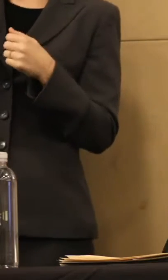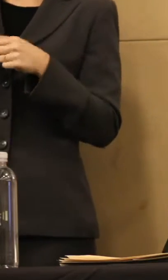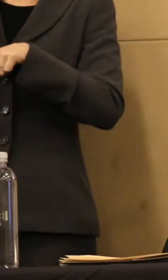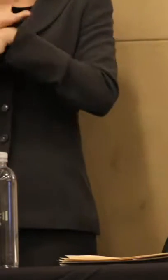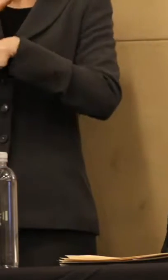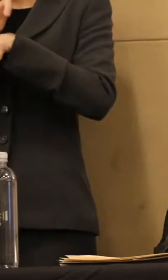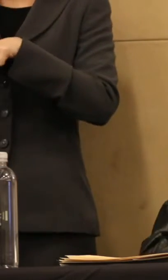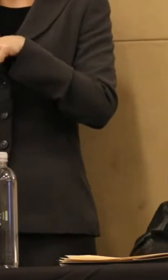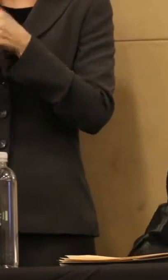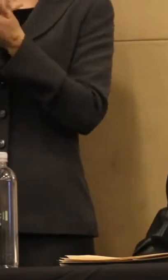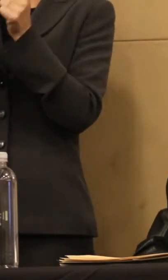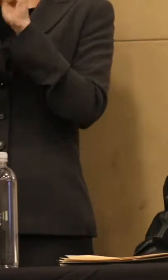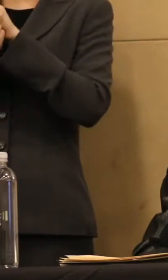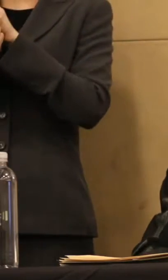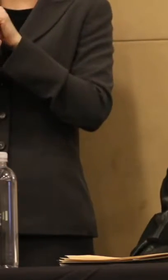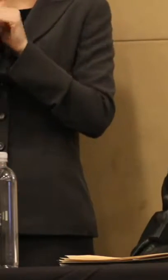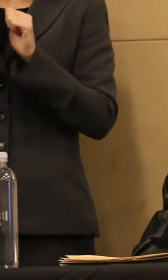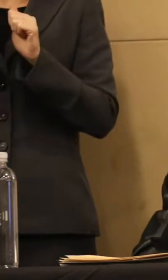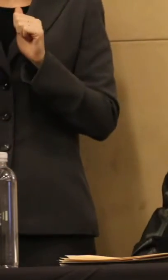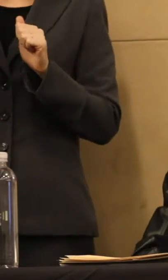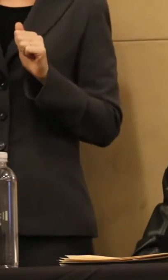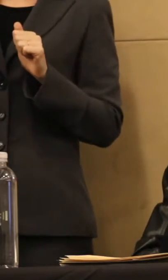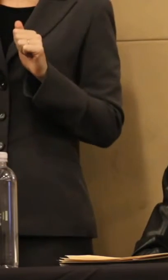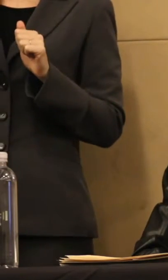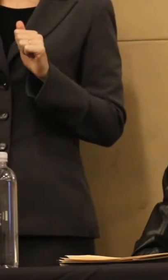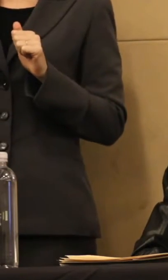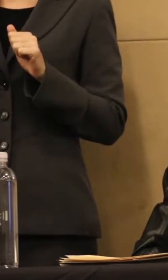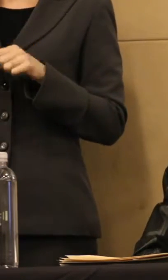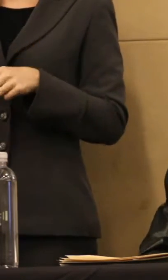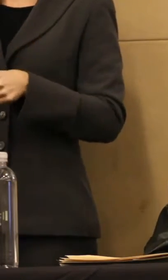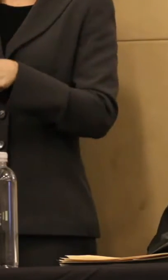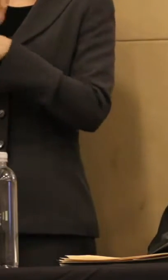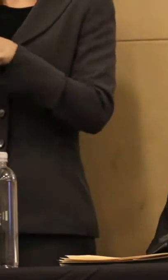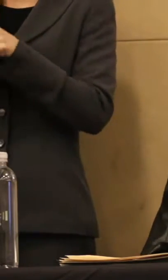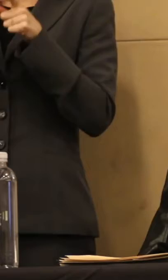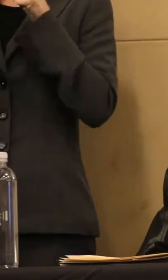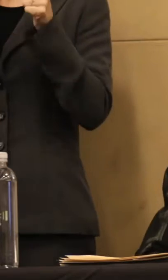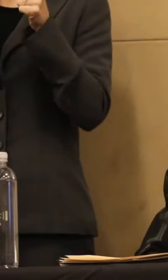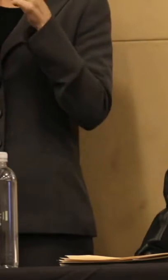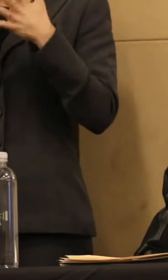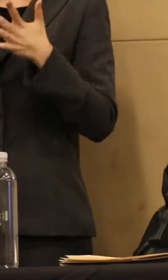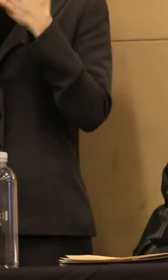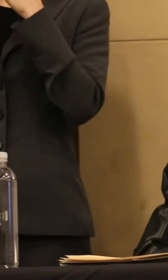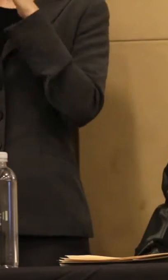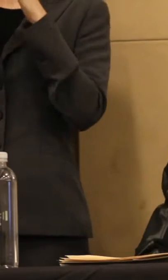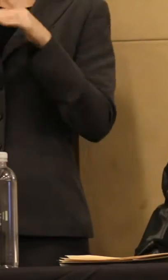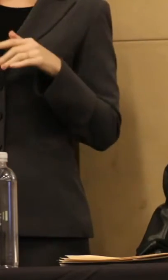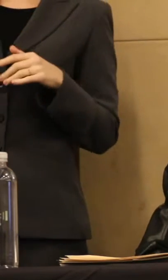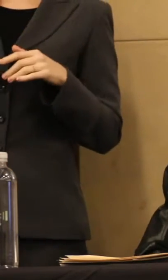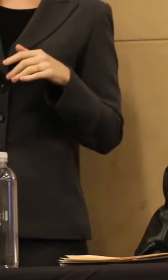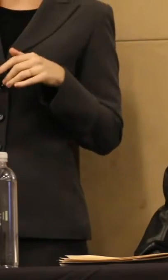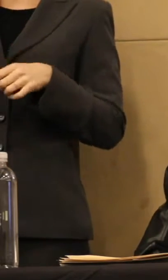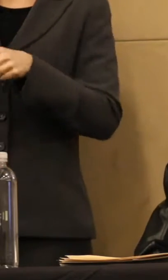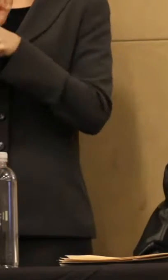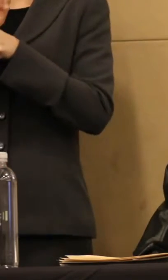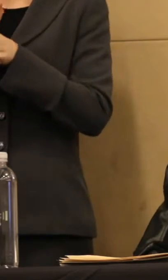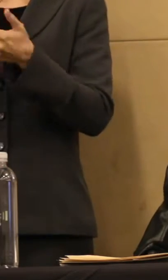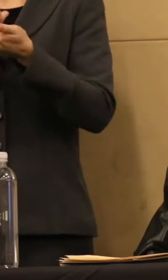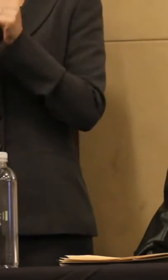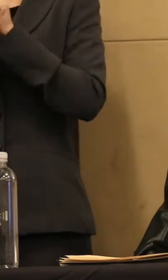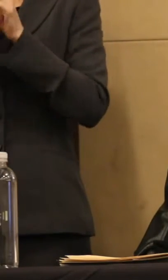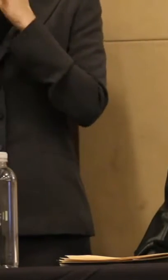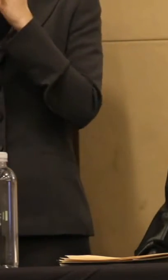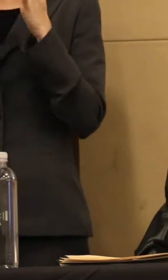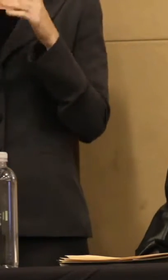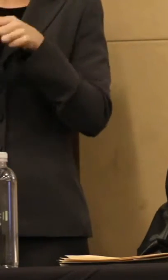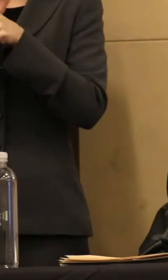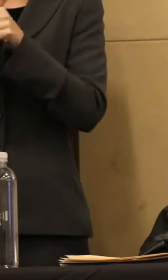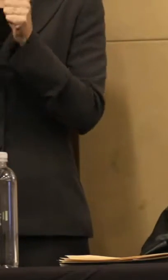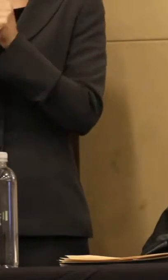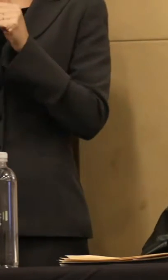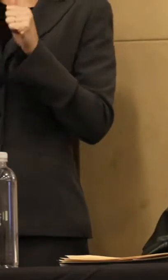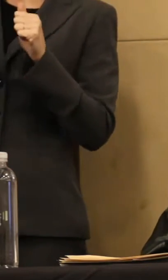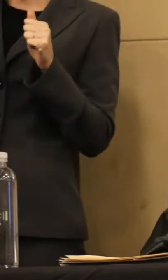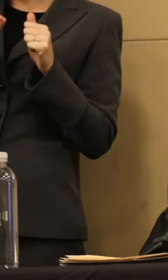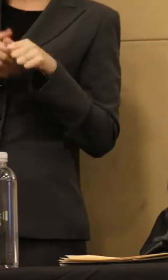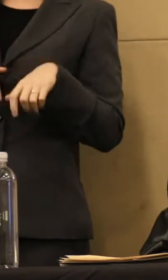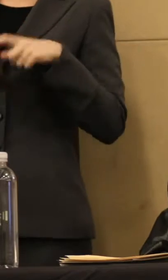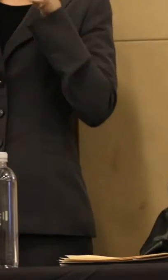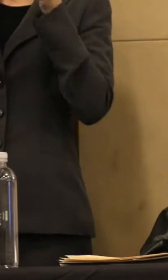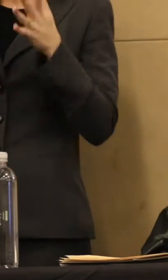Jan, we affectionately call her Jan, Jan will work with hiring managers, employers or individuals